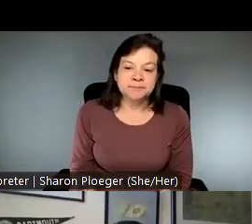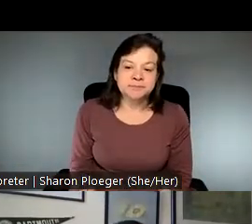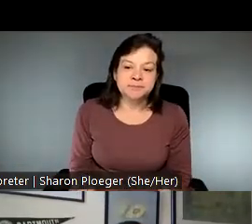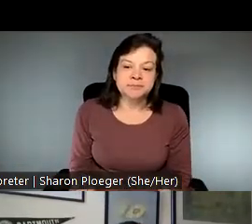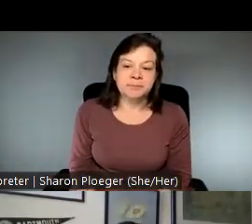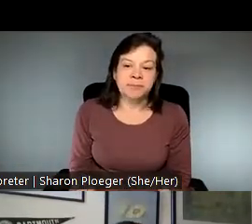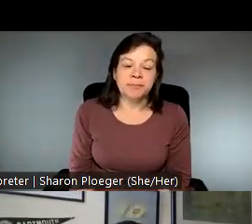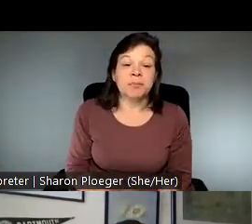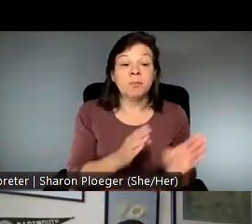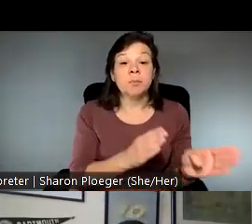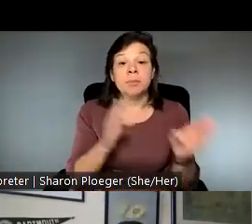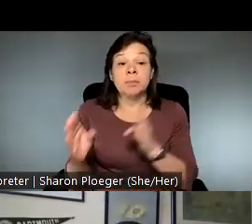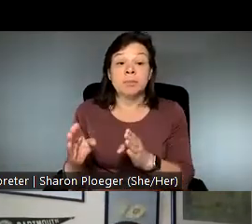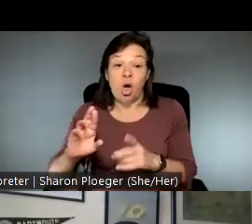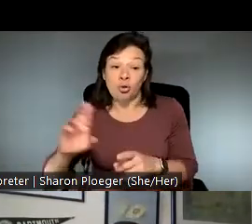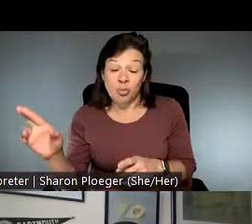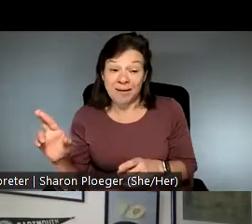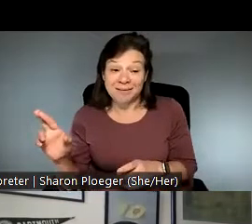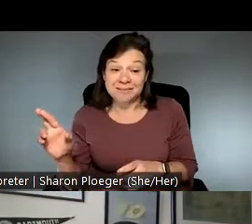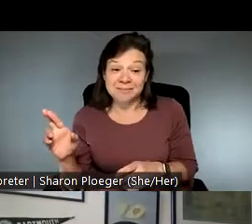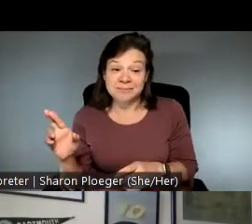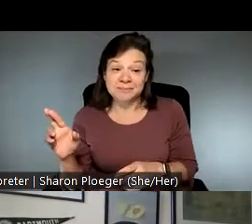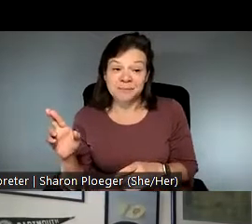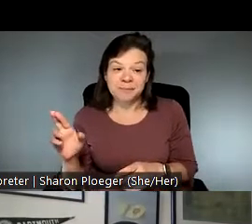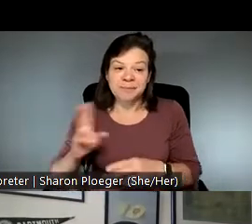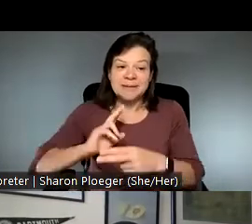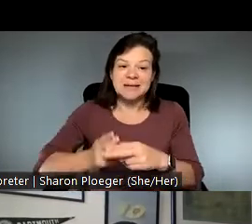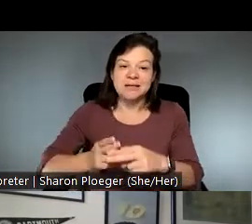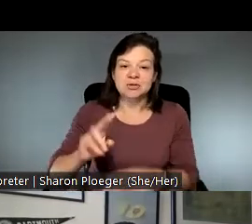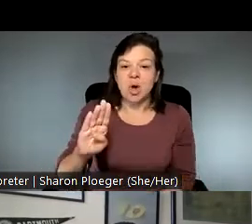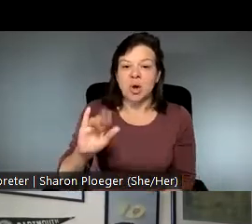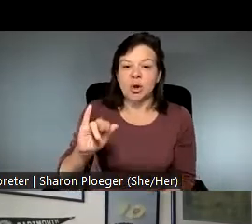The one on the right however is called a Braille sense